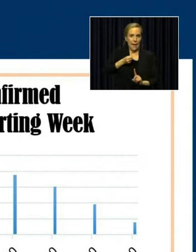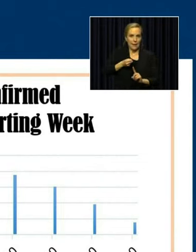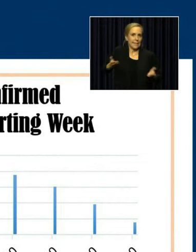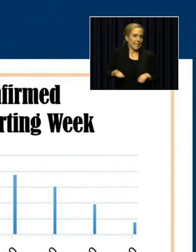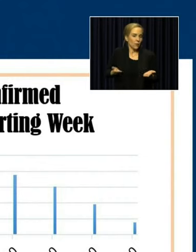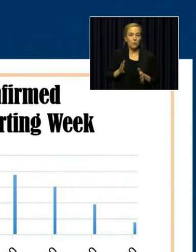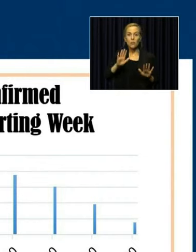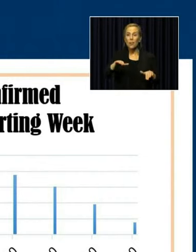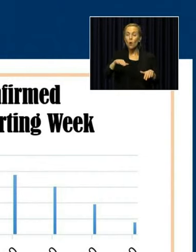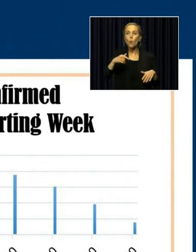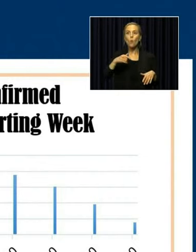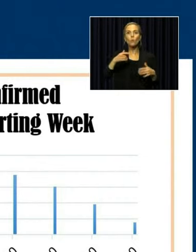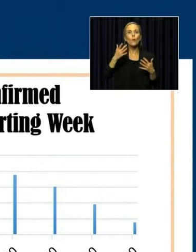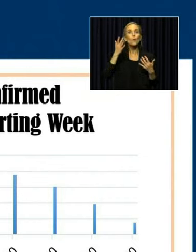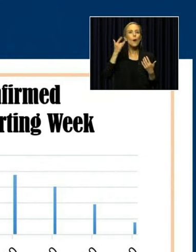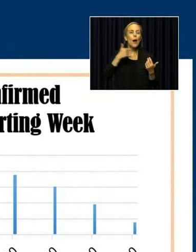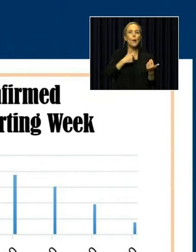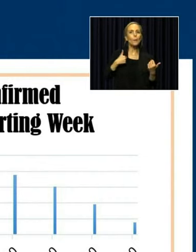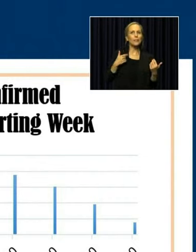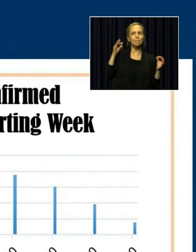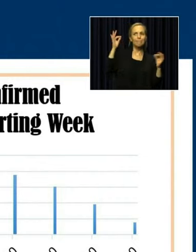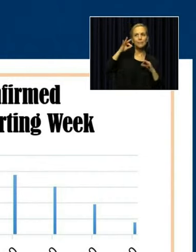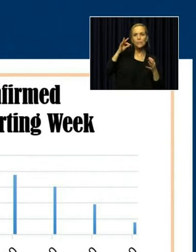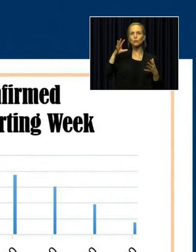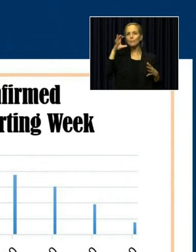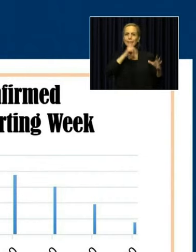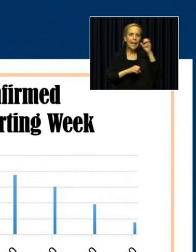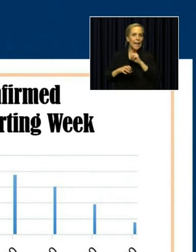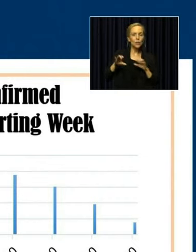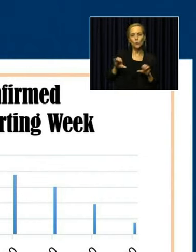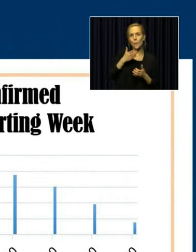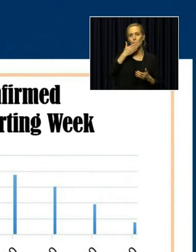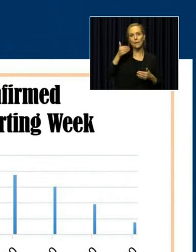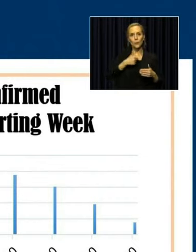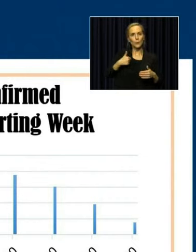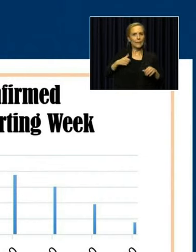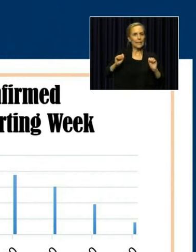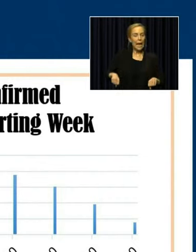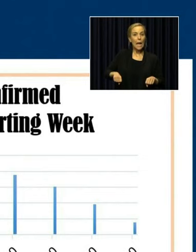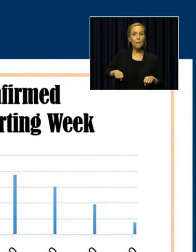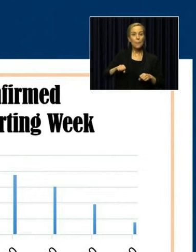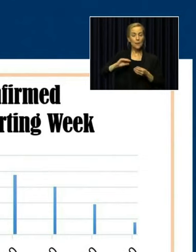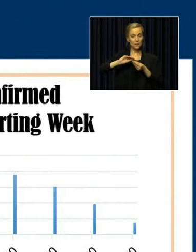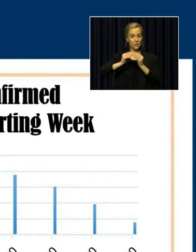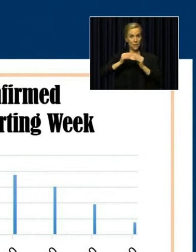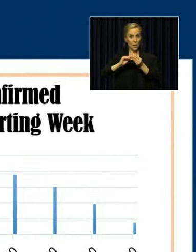HEALTH CARE CAPACITY WE'LL HAVE, AND THE BETTER WE'LL PROTECT OUR PEOPLE.